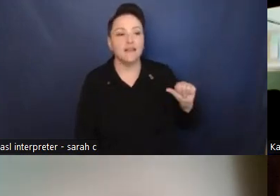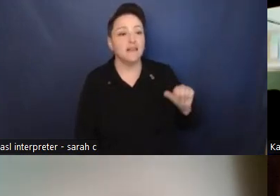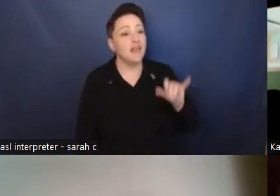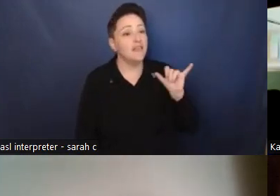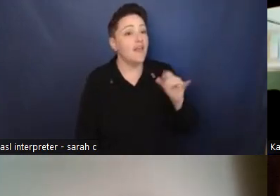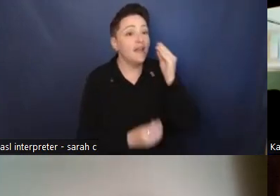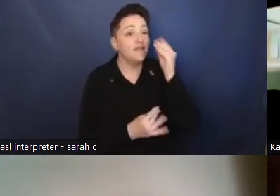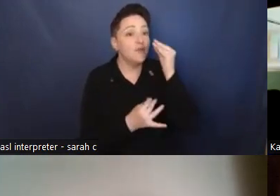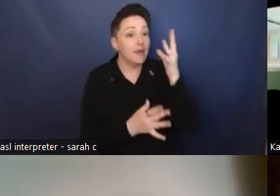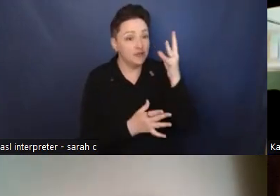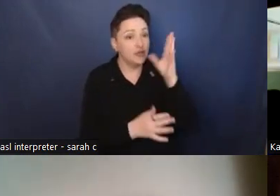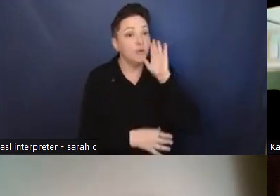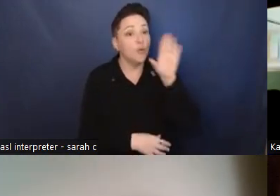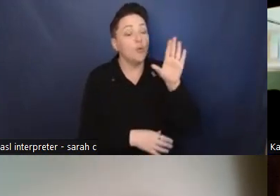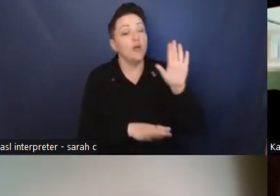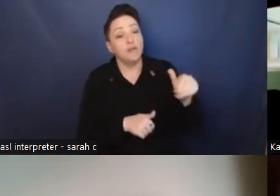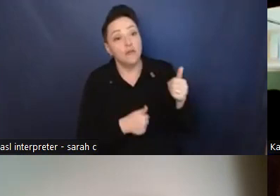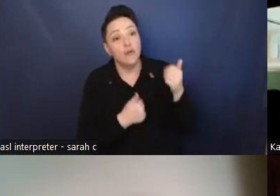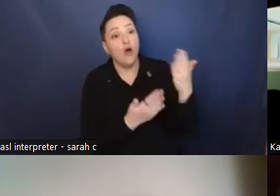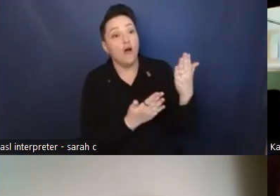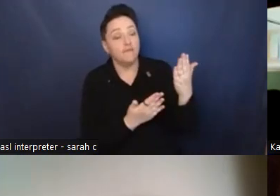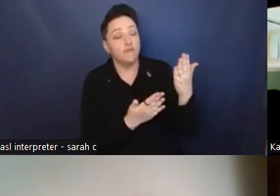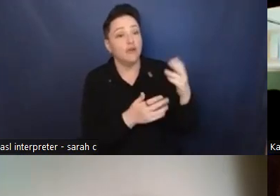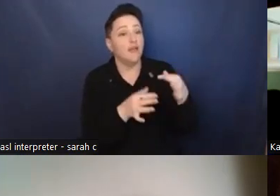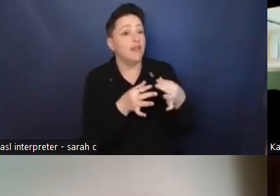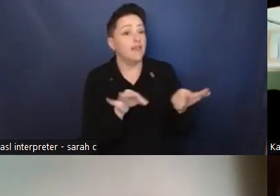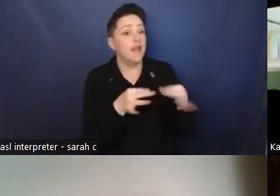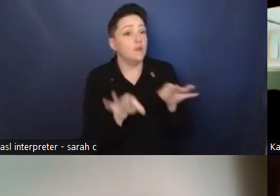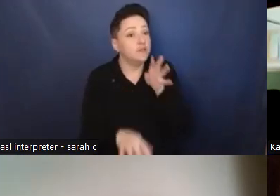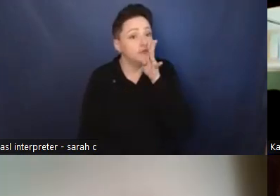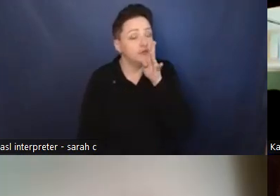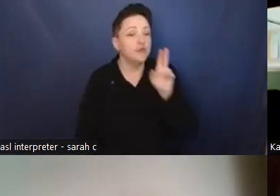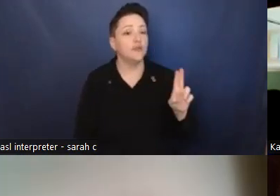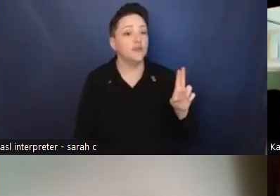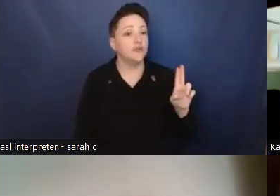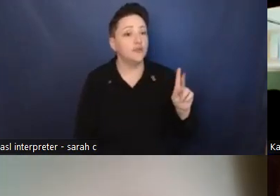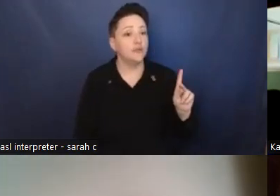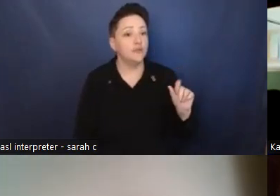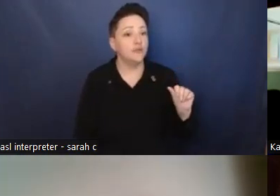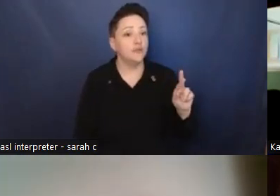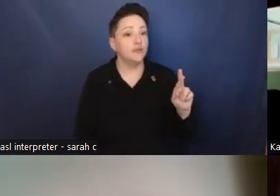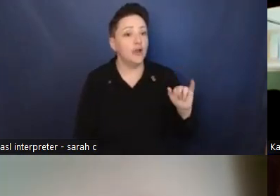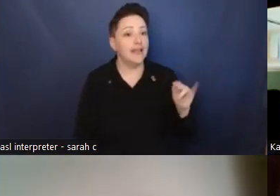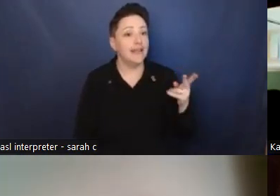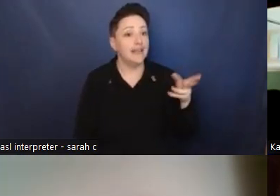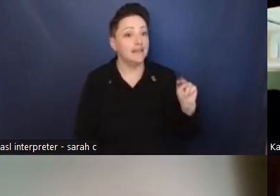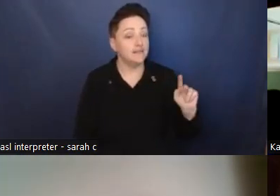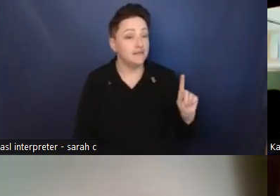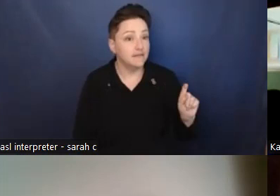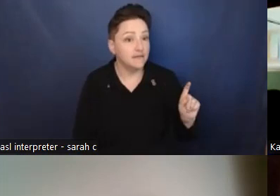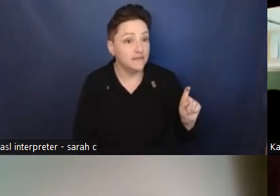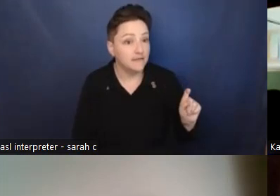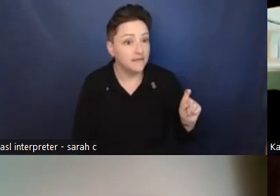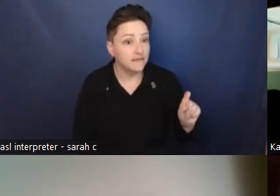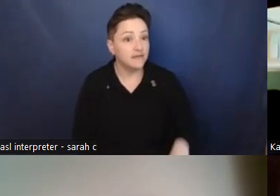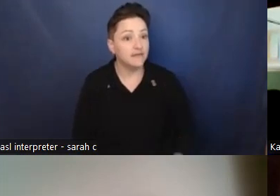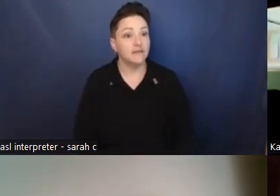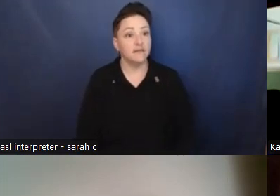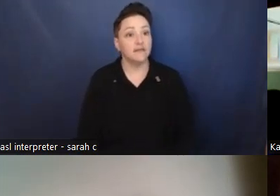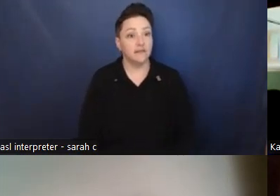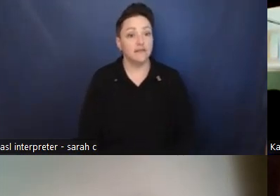I don't I don't know. Does anyone know if that's covered? We had Russian I know.